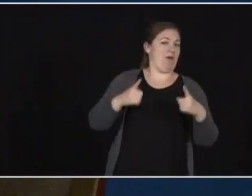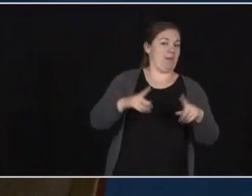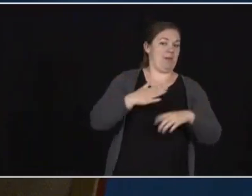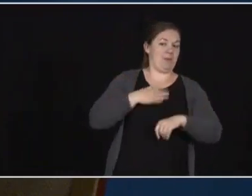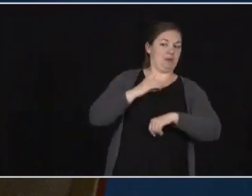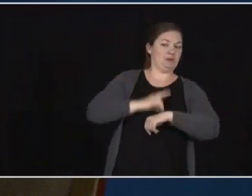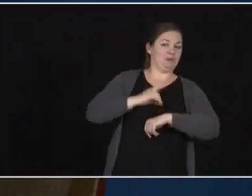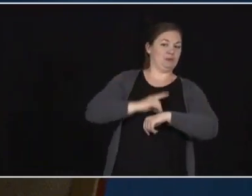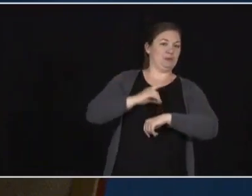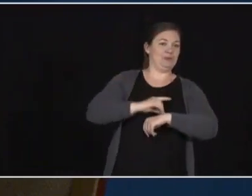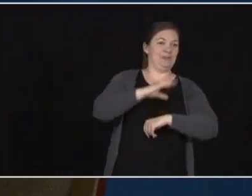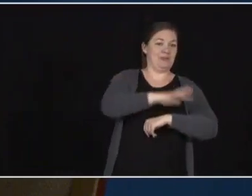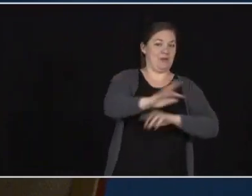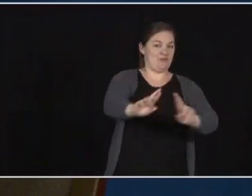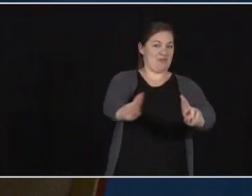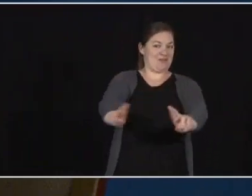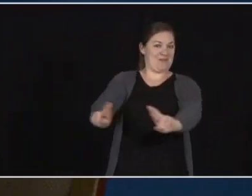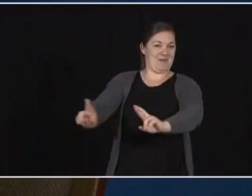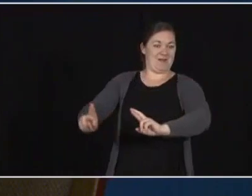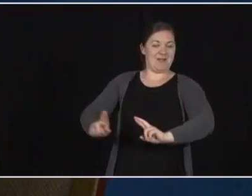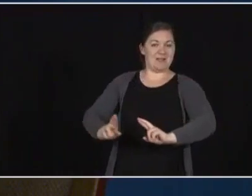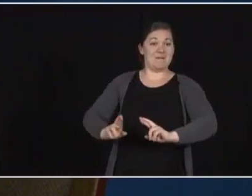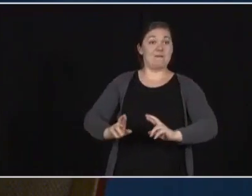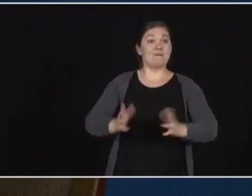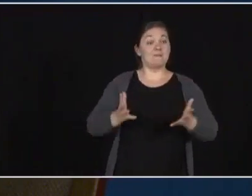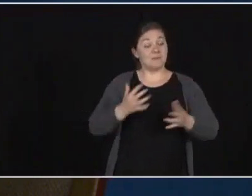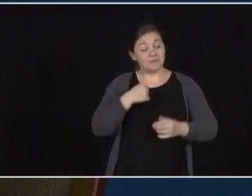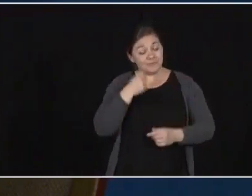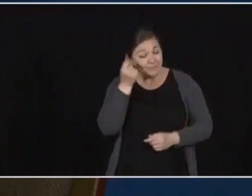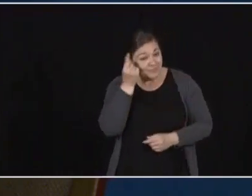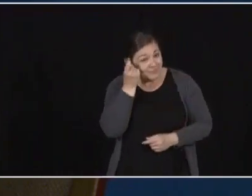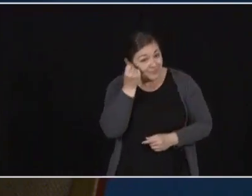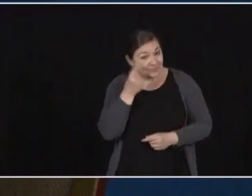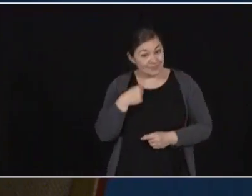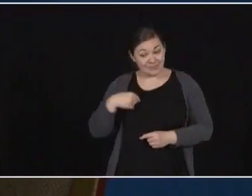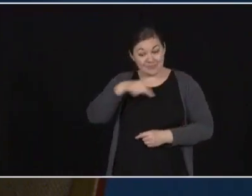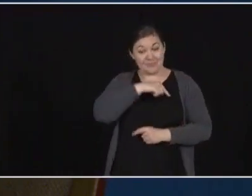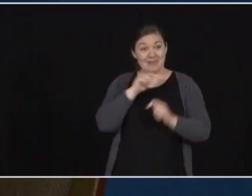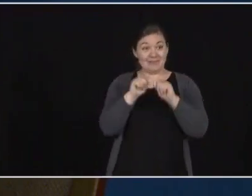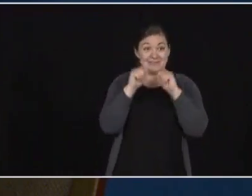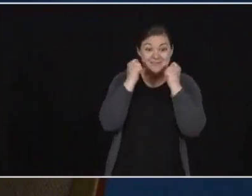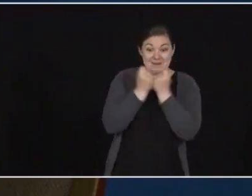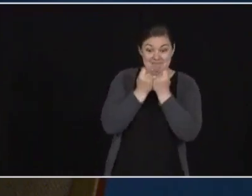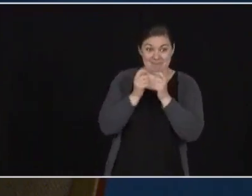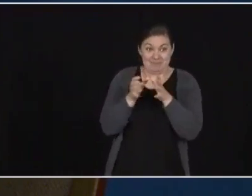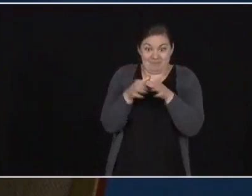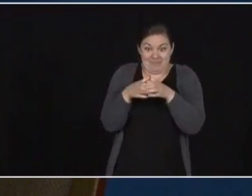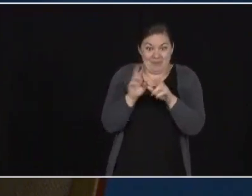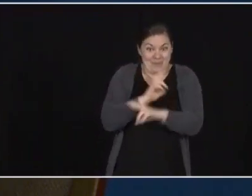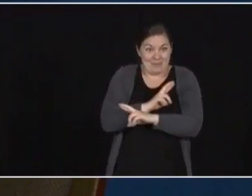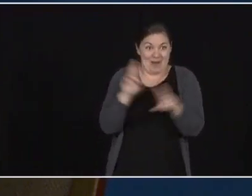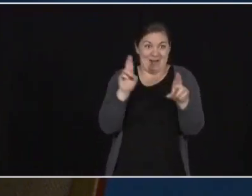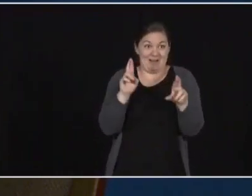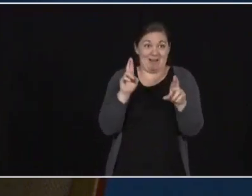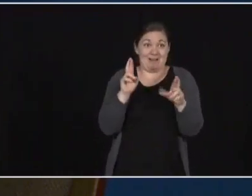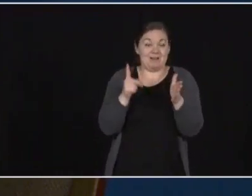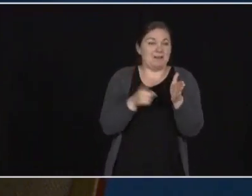So that we people can see the priorities in the order we are bringing things on. That is how we are doing a scheduling for various